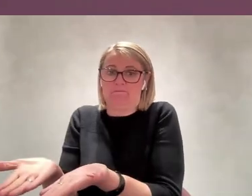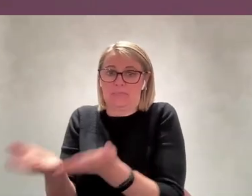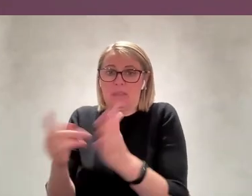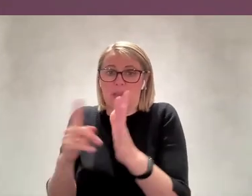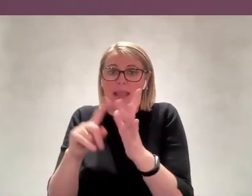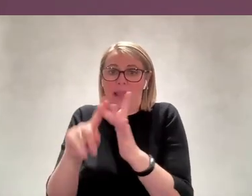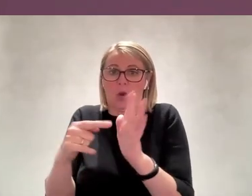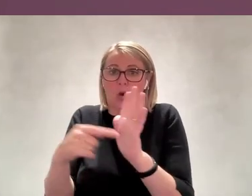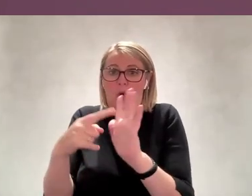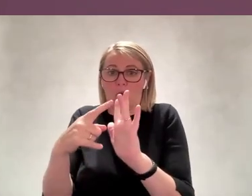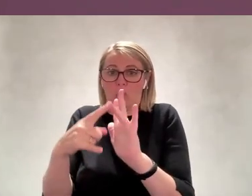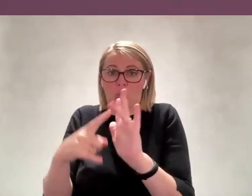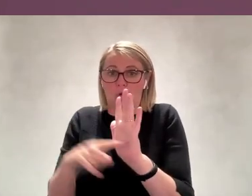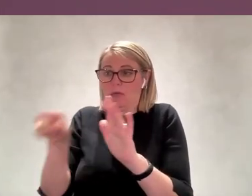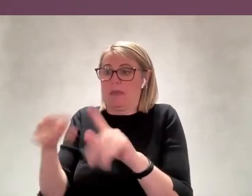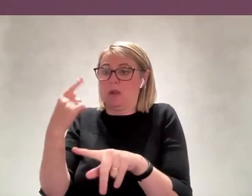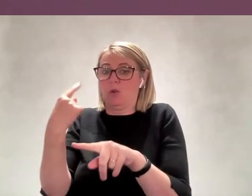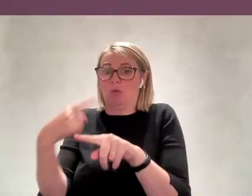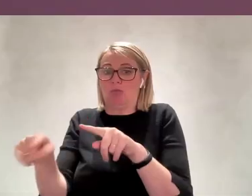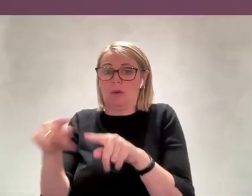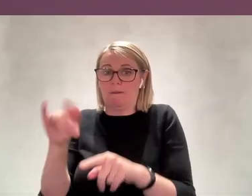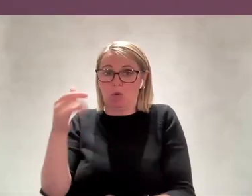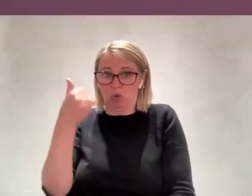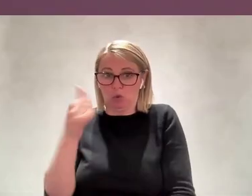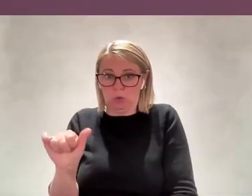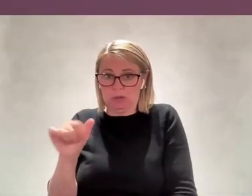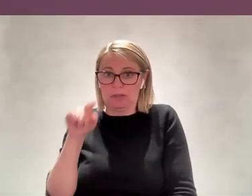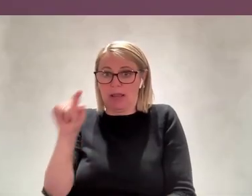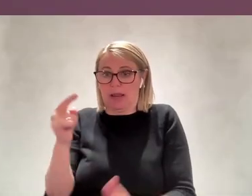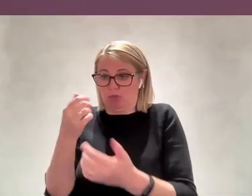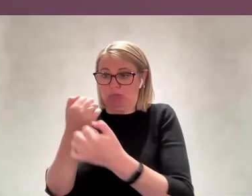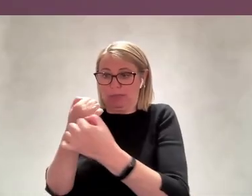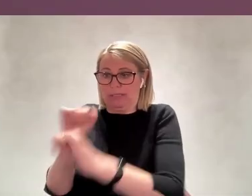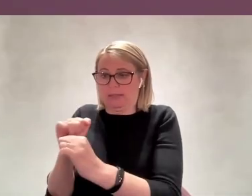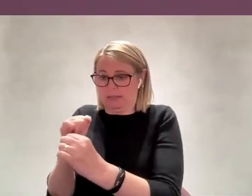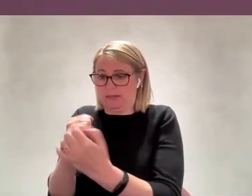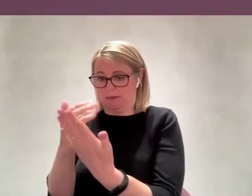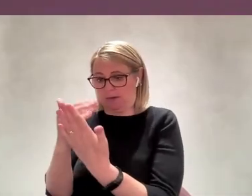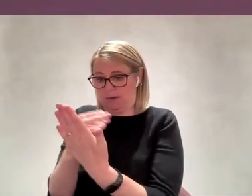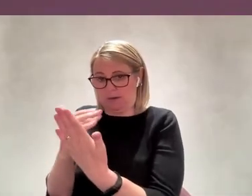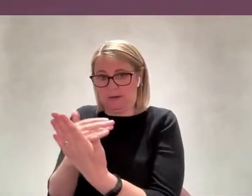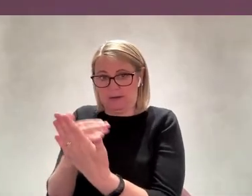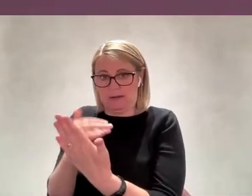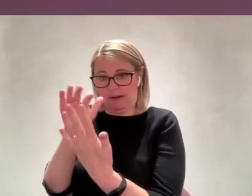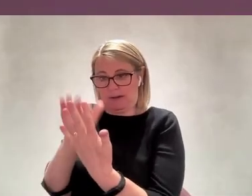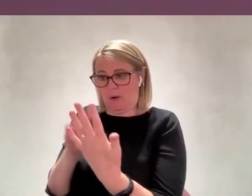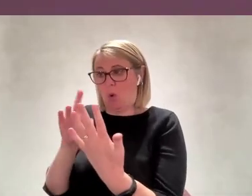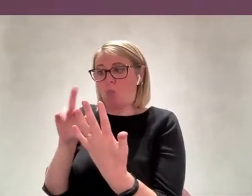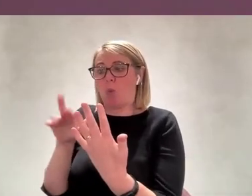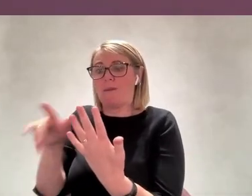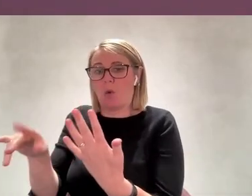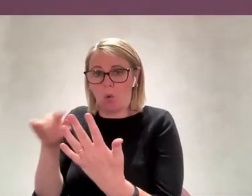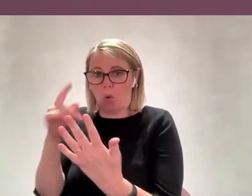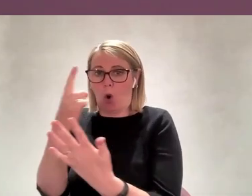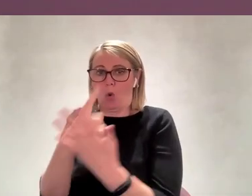the AI tools they approve for use and the protective marking that they approve that tool for use for.